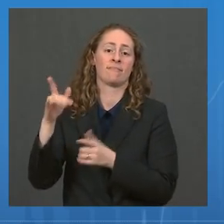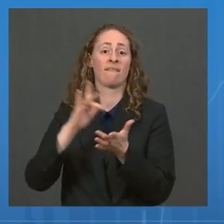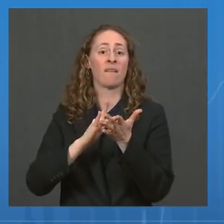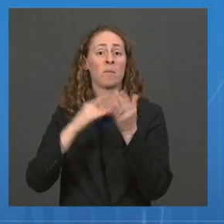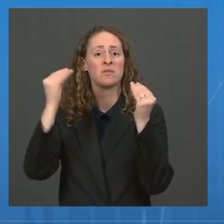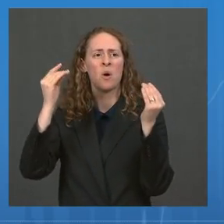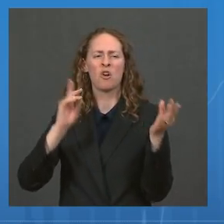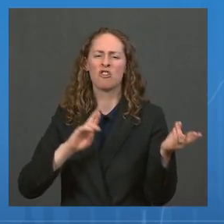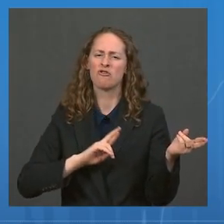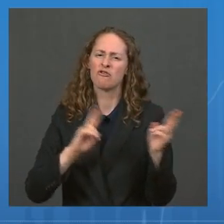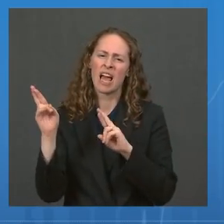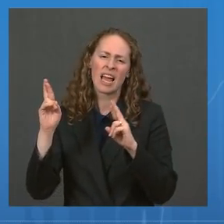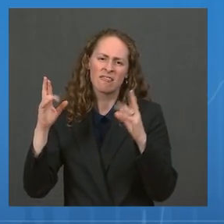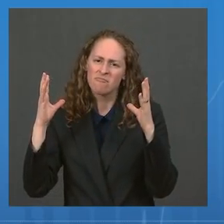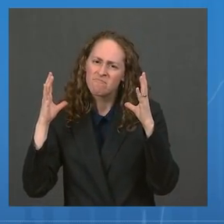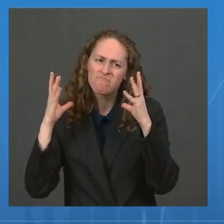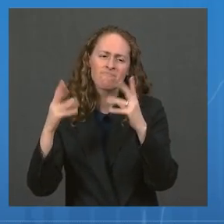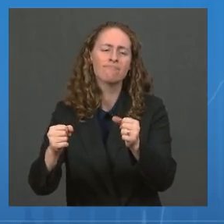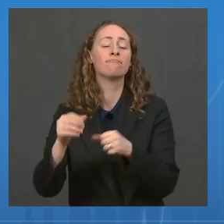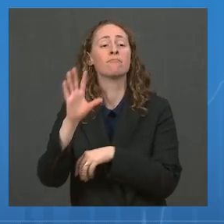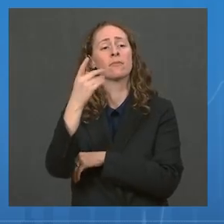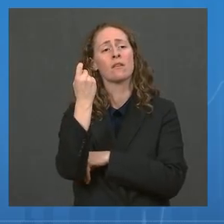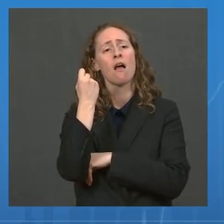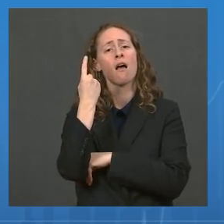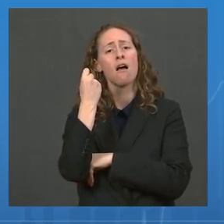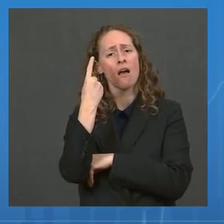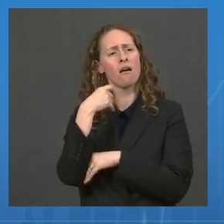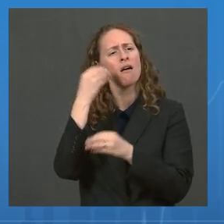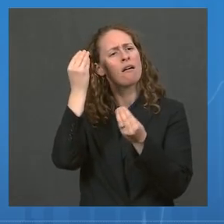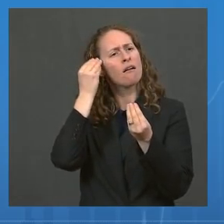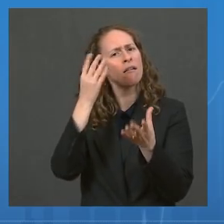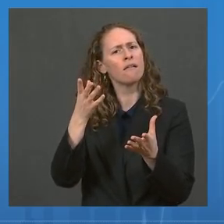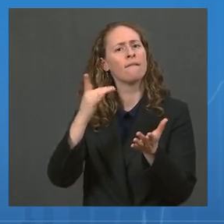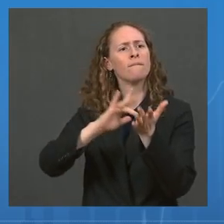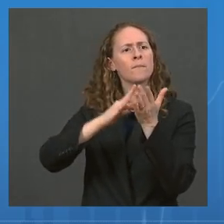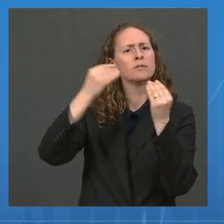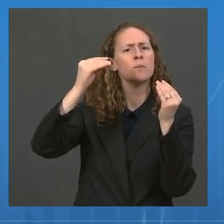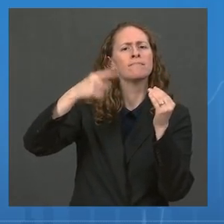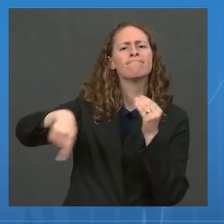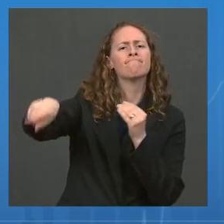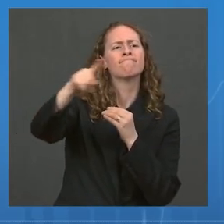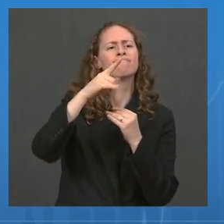At the same time, pharmacies will continue to mount robust outreach and education campaigns